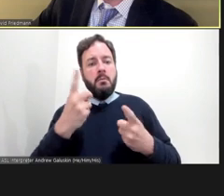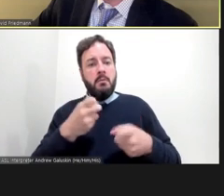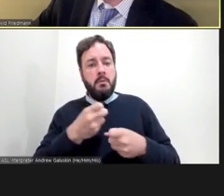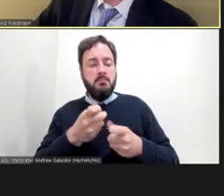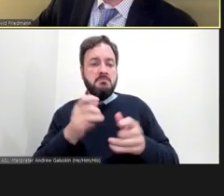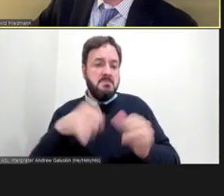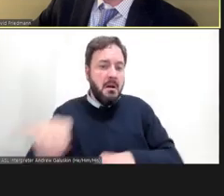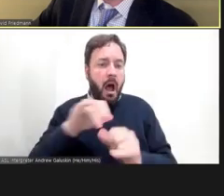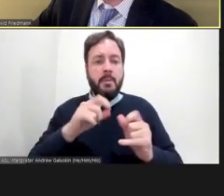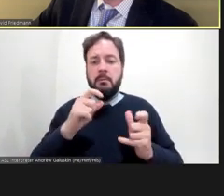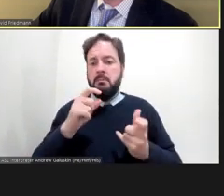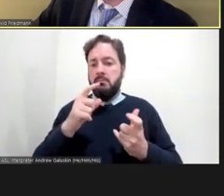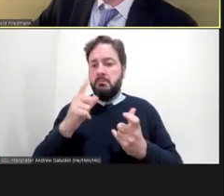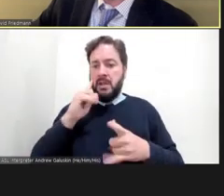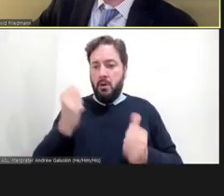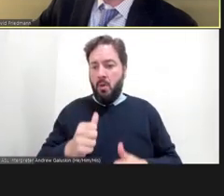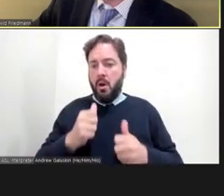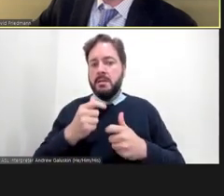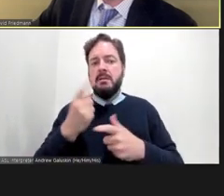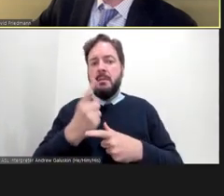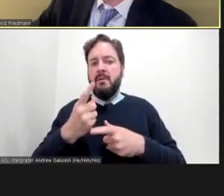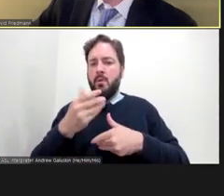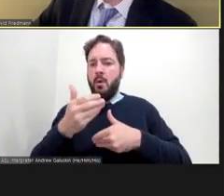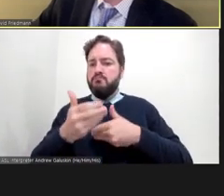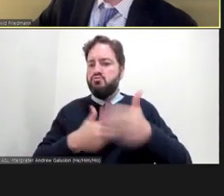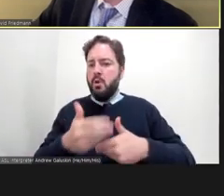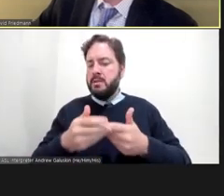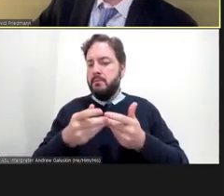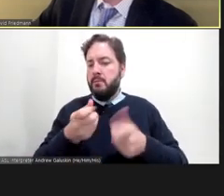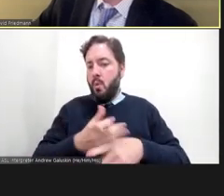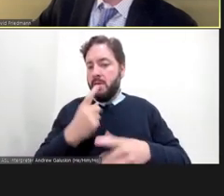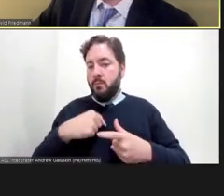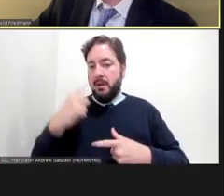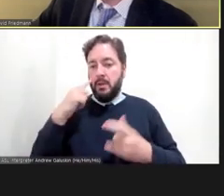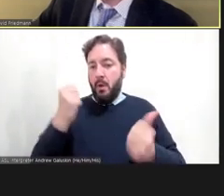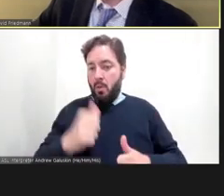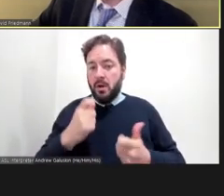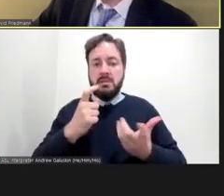is related to a progressive cause for hearing loss. That can be seen either in isolation,